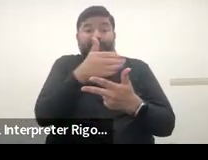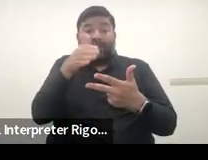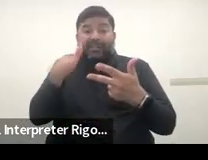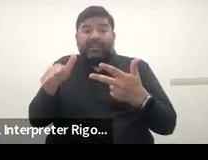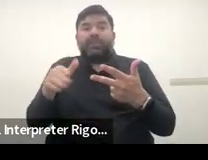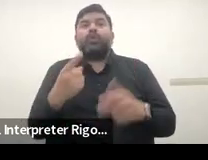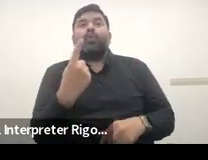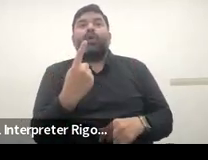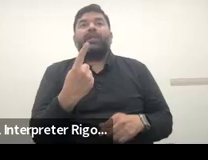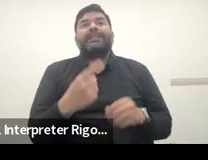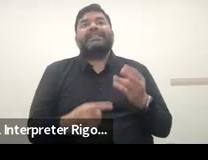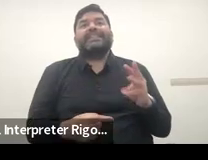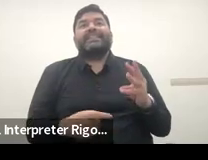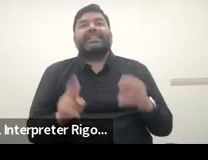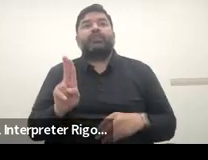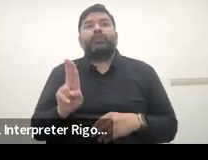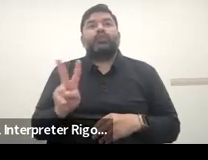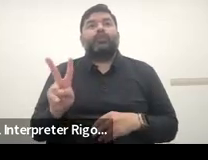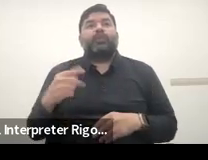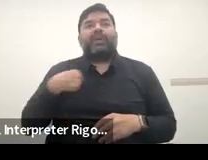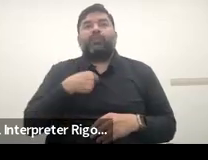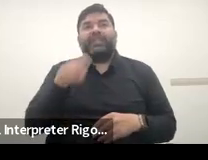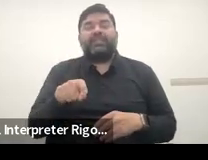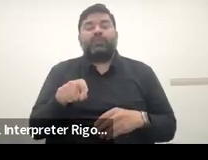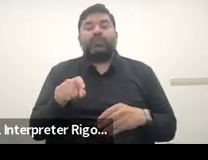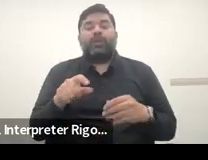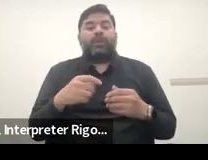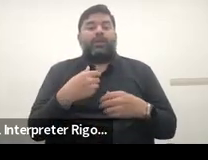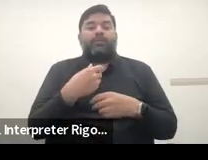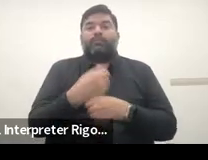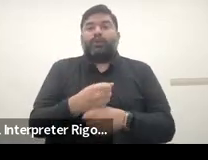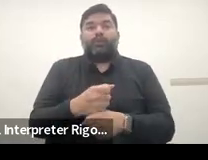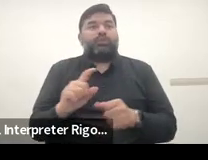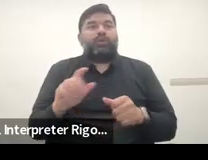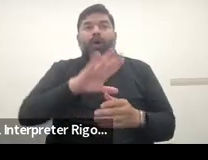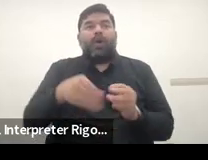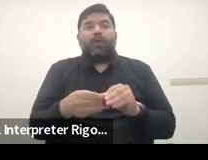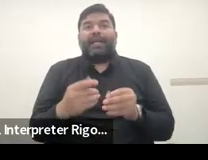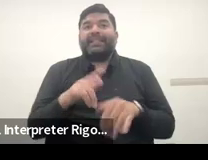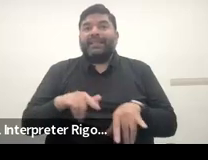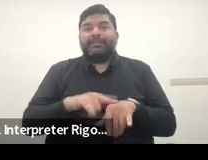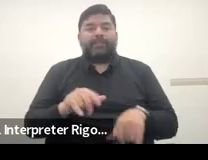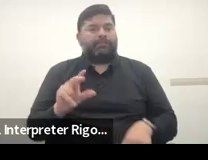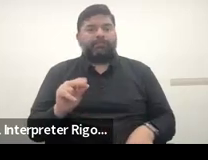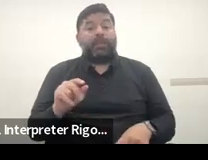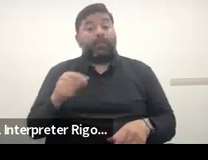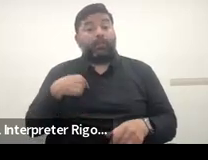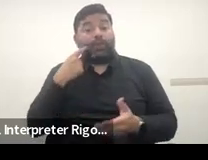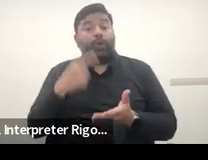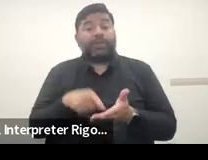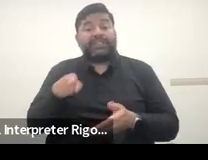that we should predict all at once and we did find that this improved the performance